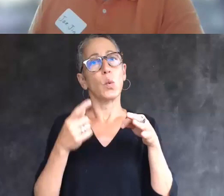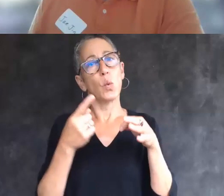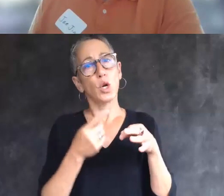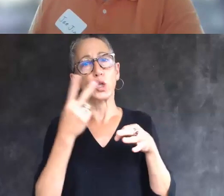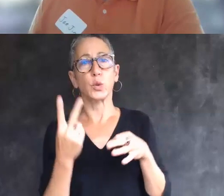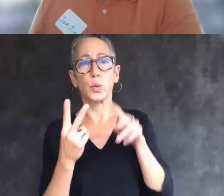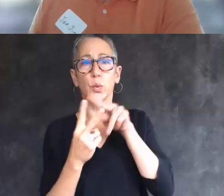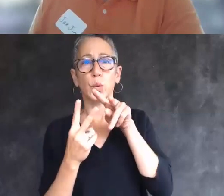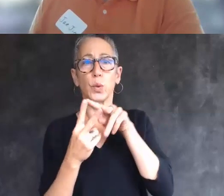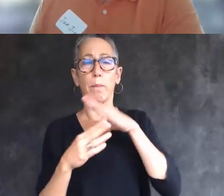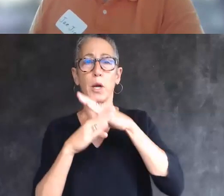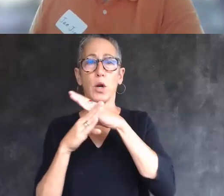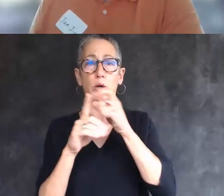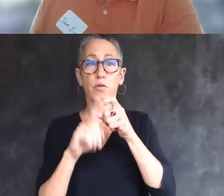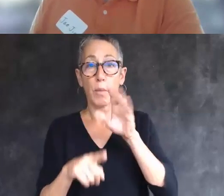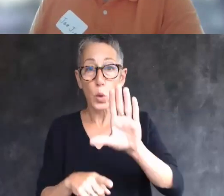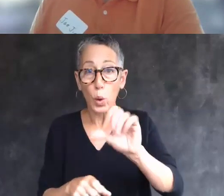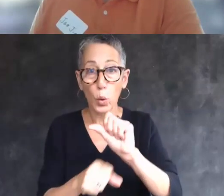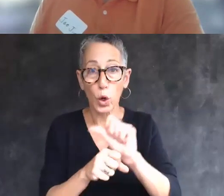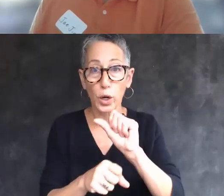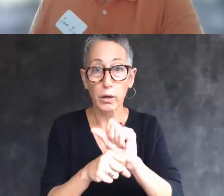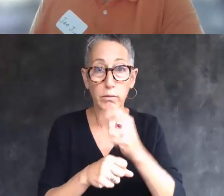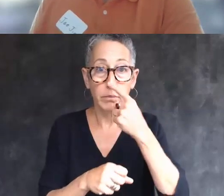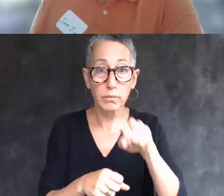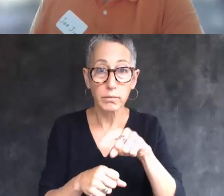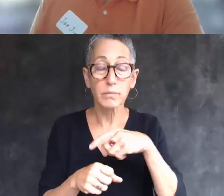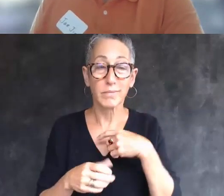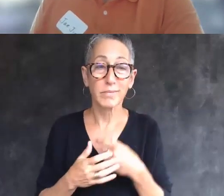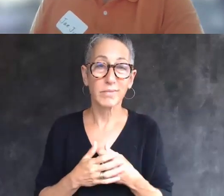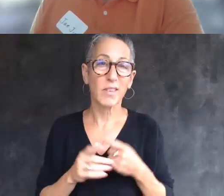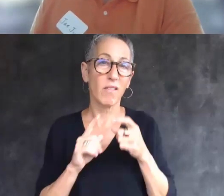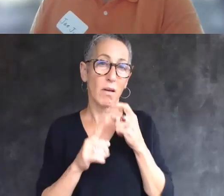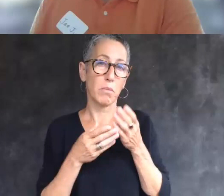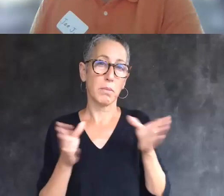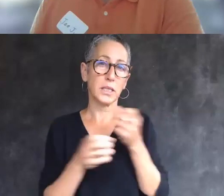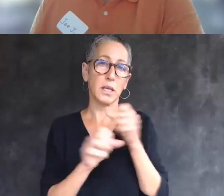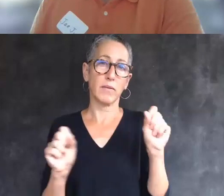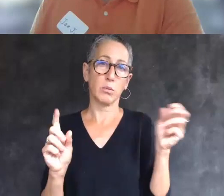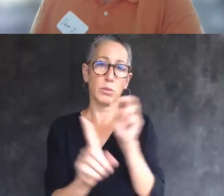facing people with disabilities of color from a public safety standpoint?